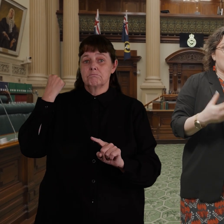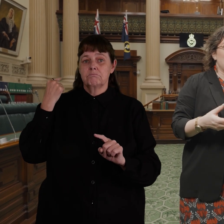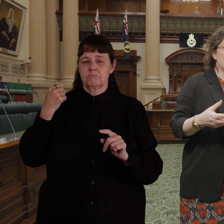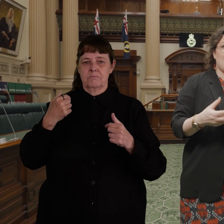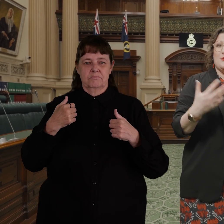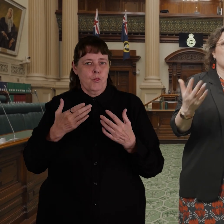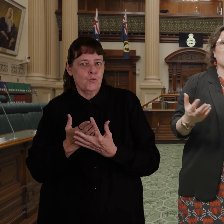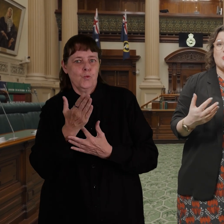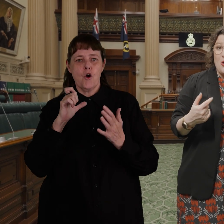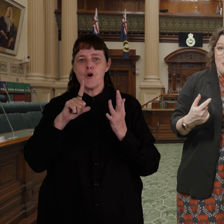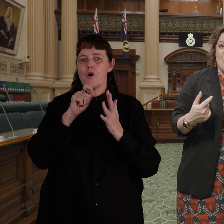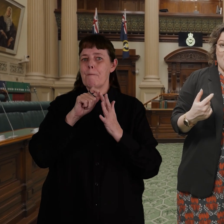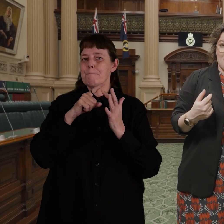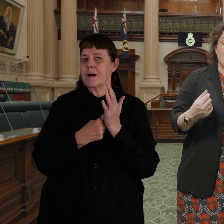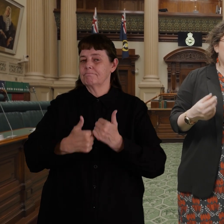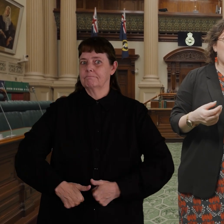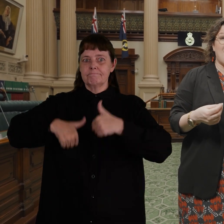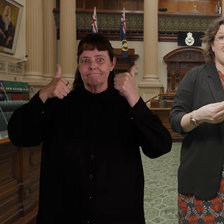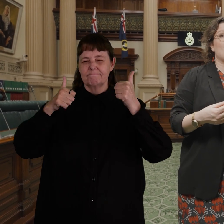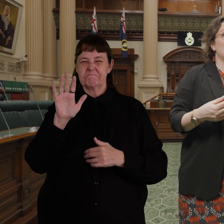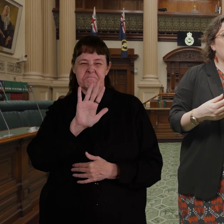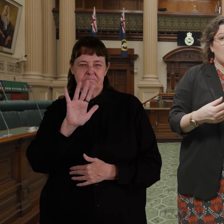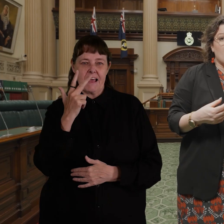South Australia was going through a copper boom. Copper mining brought in